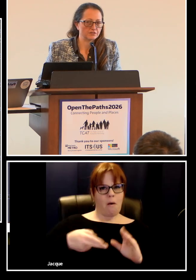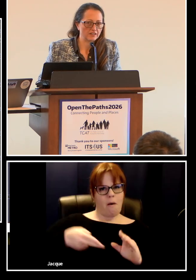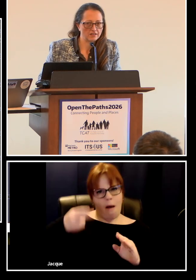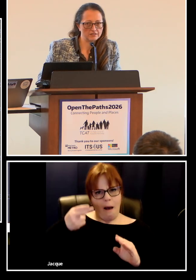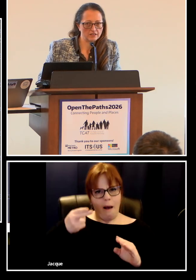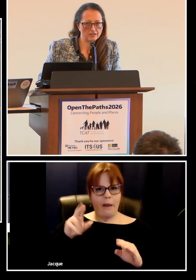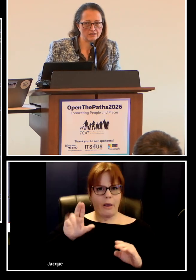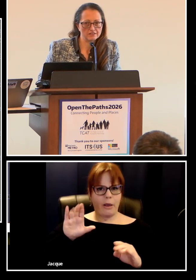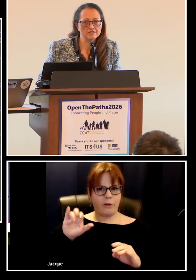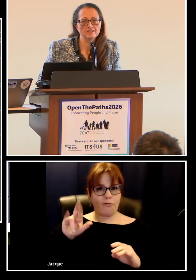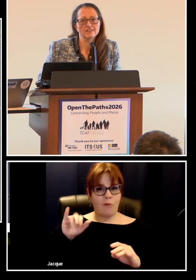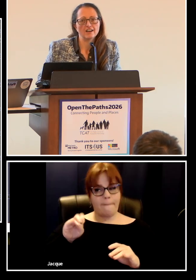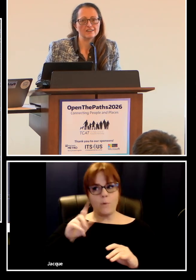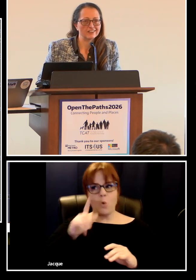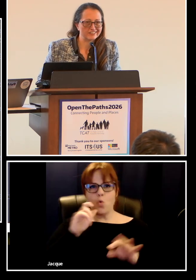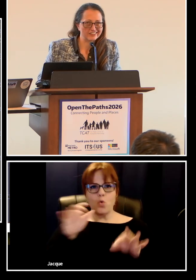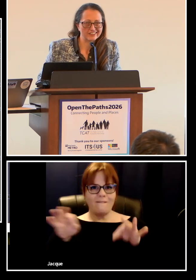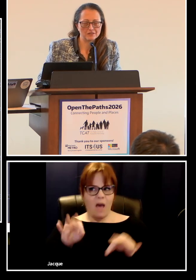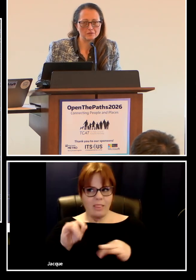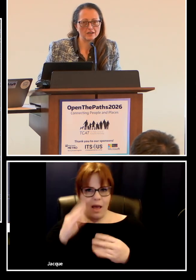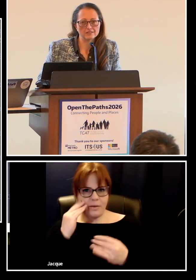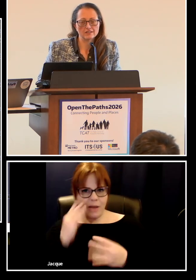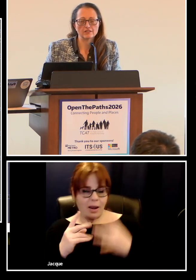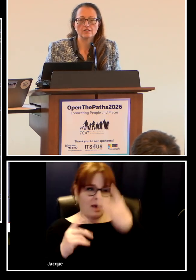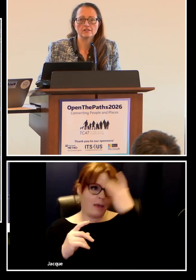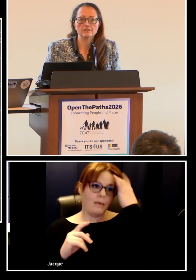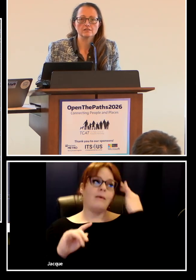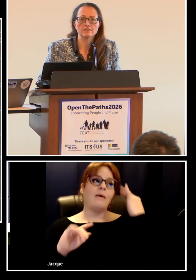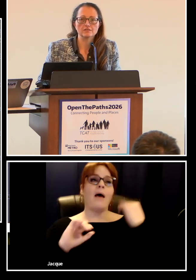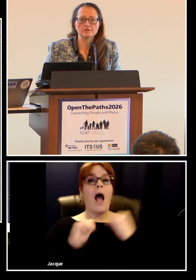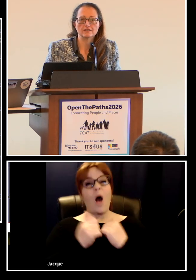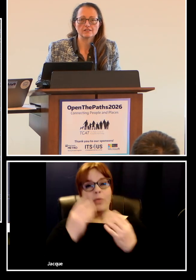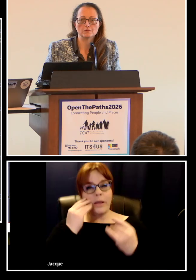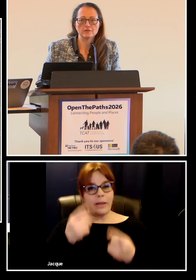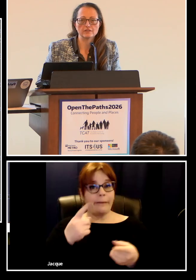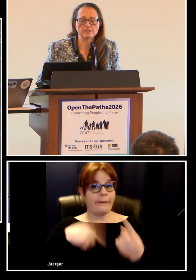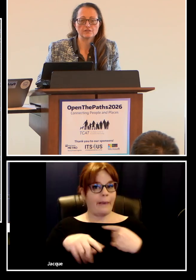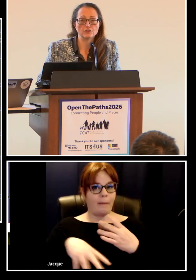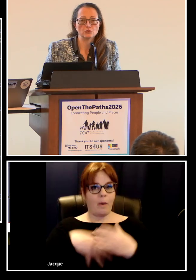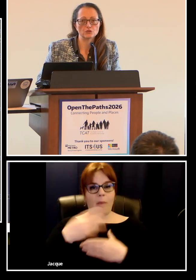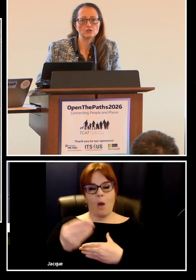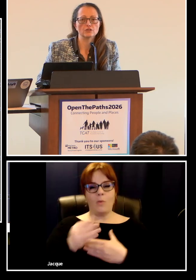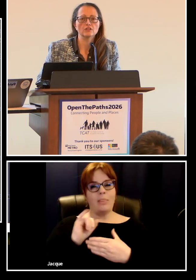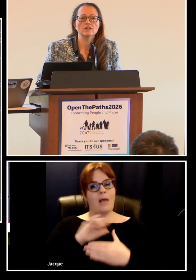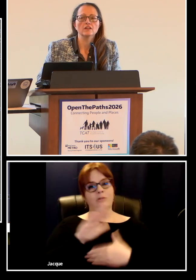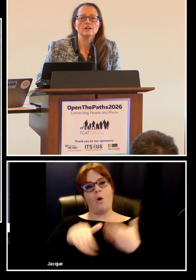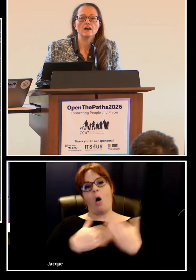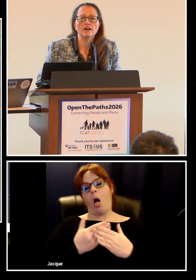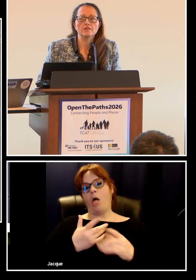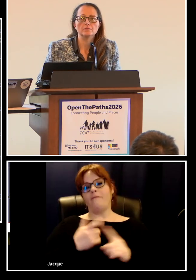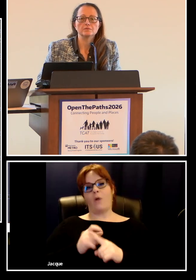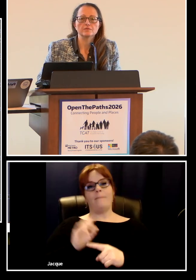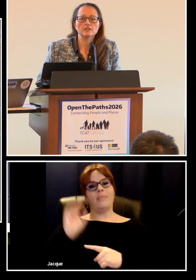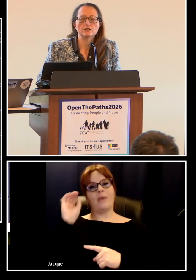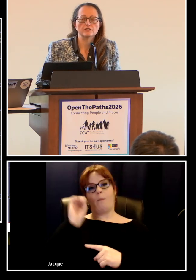define that data? How that data came about? That's all within the business of the user. Um you know,